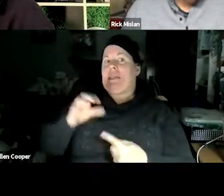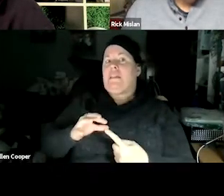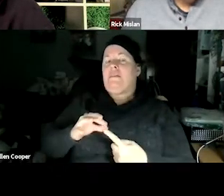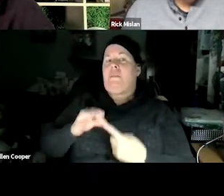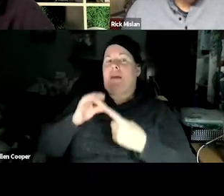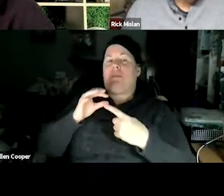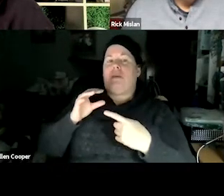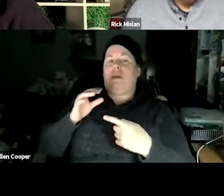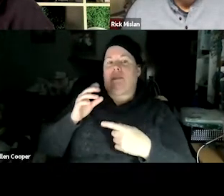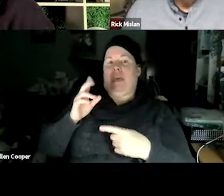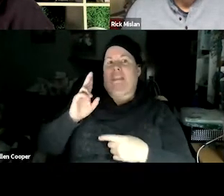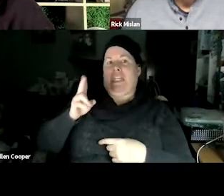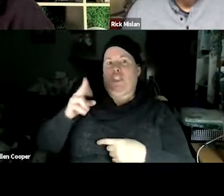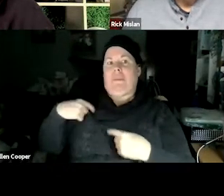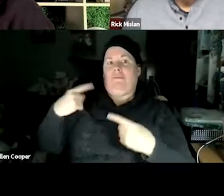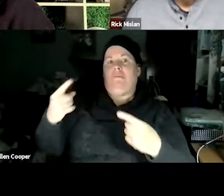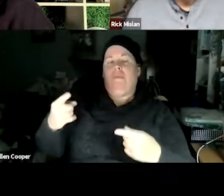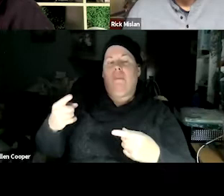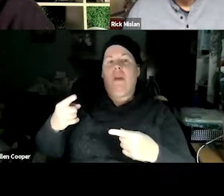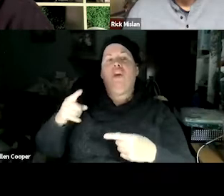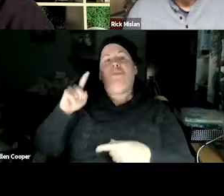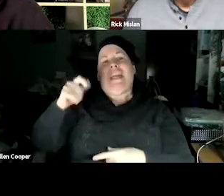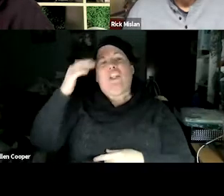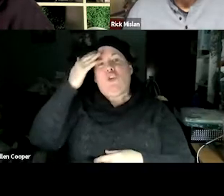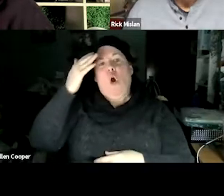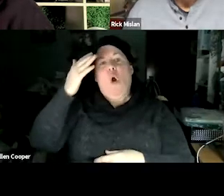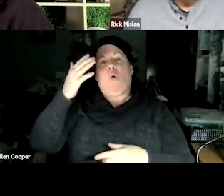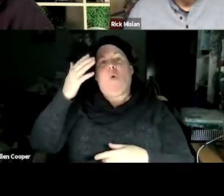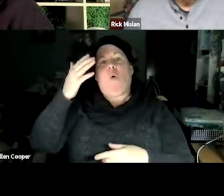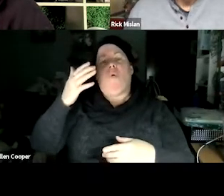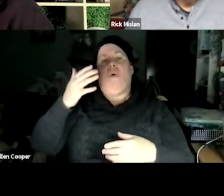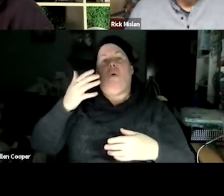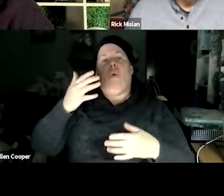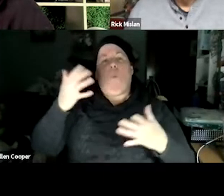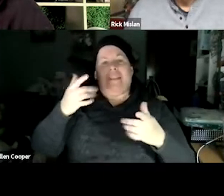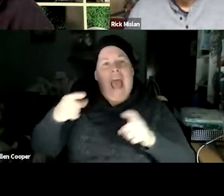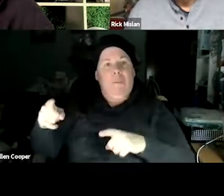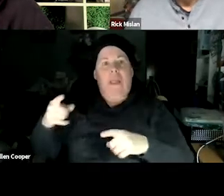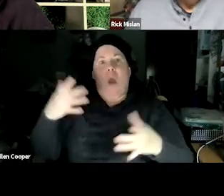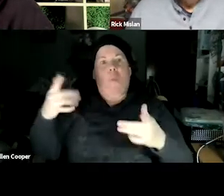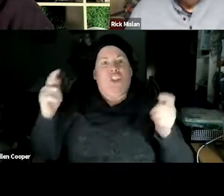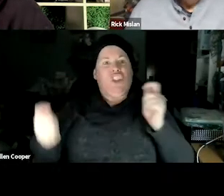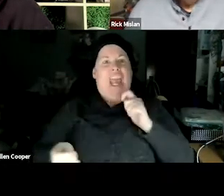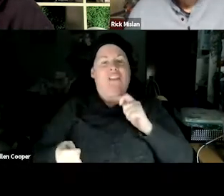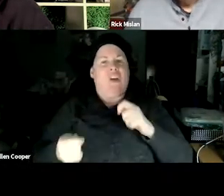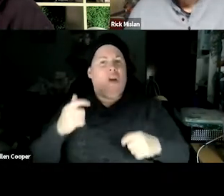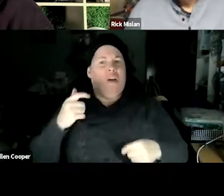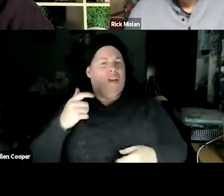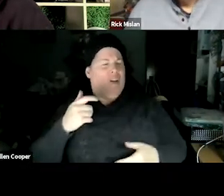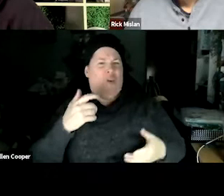looking at what's fueling them what scripts, which Rick Mislan: Changed their mentality. Yeah, to CalebBarlow: Go after these like you are you on the run. Are you pissed